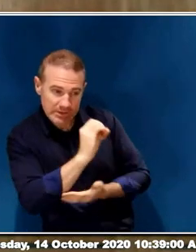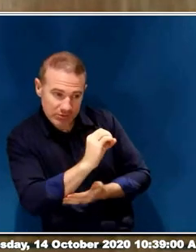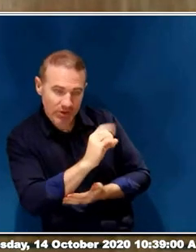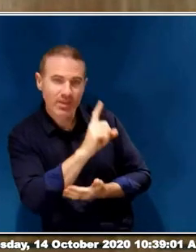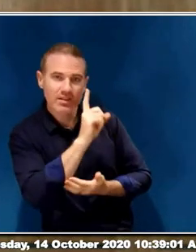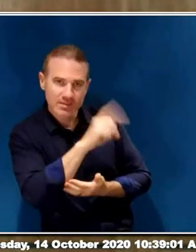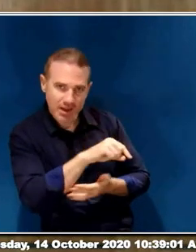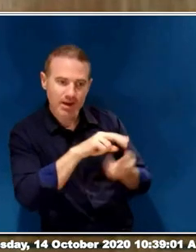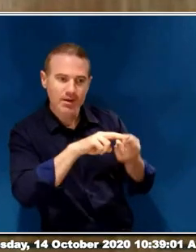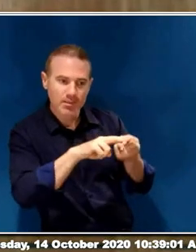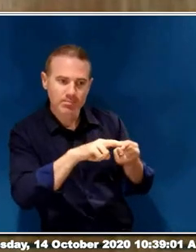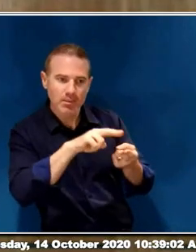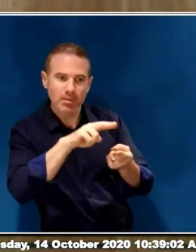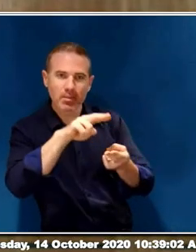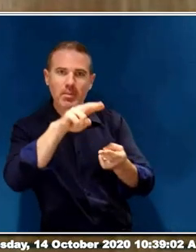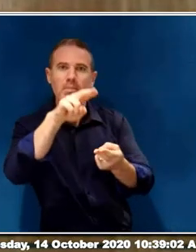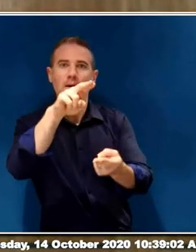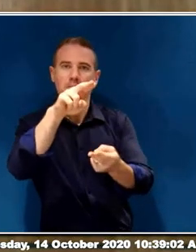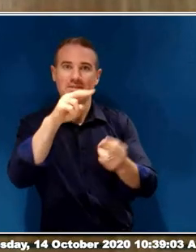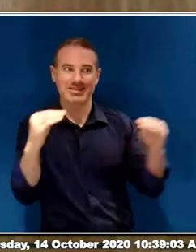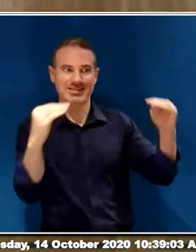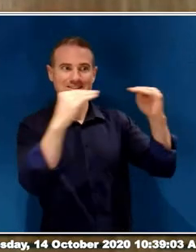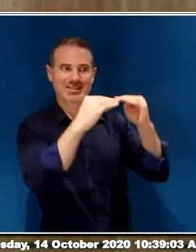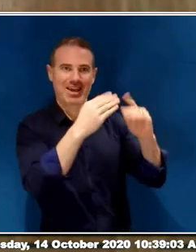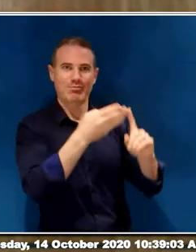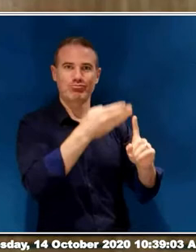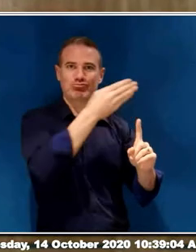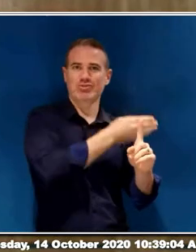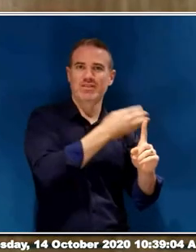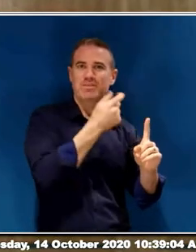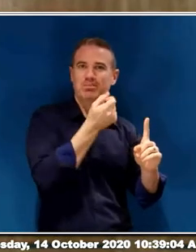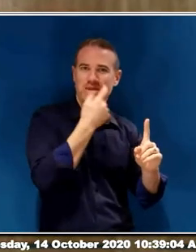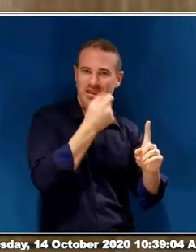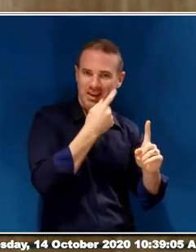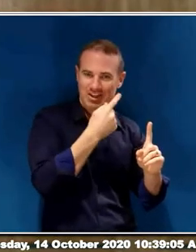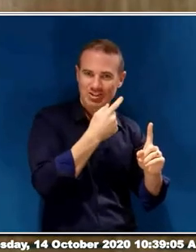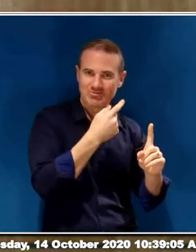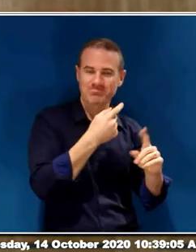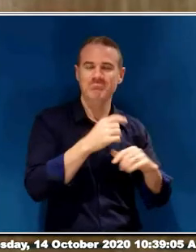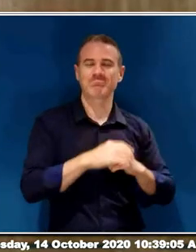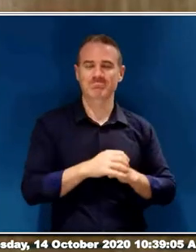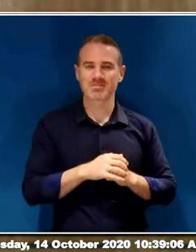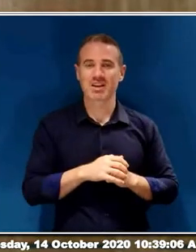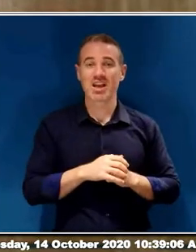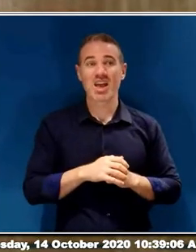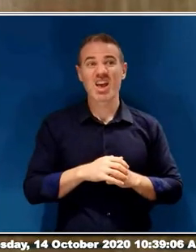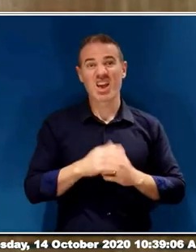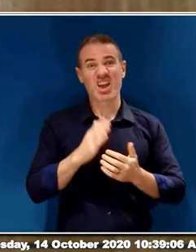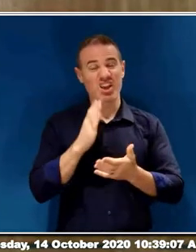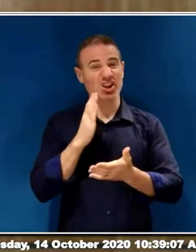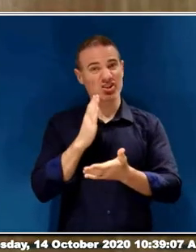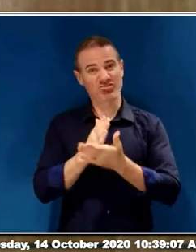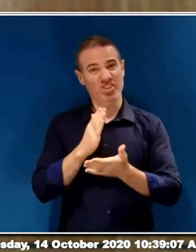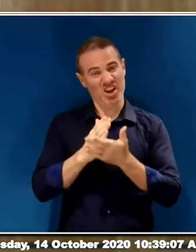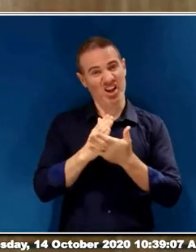that he was having of the previous medication. And I guess the marker that the psychiatrist was looking for